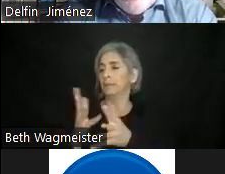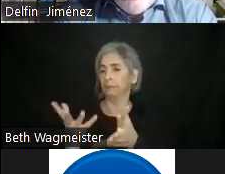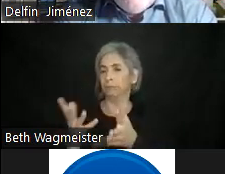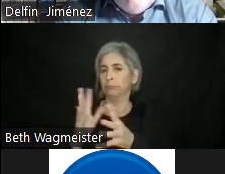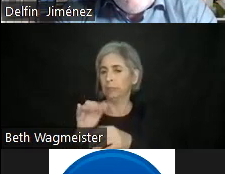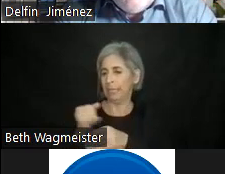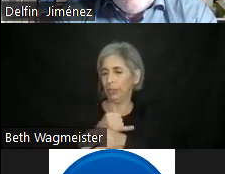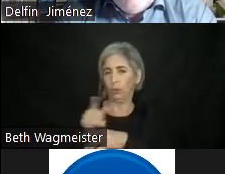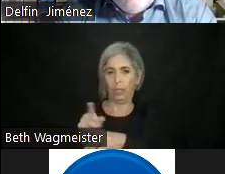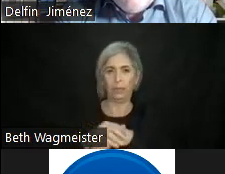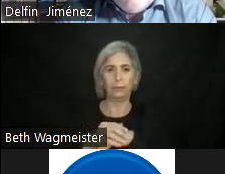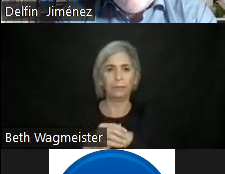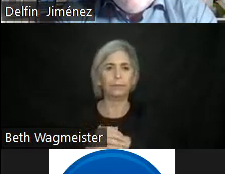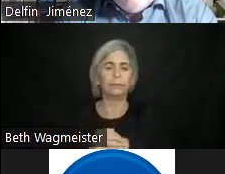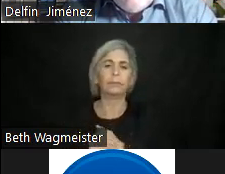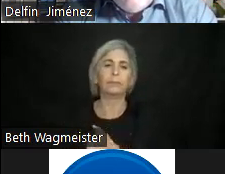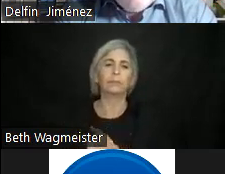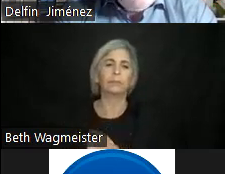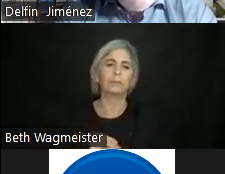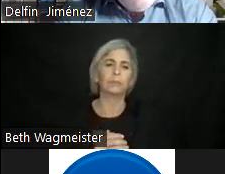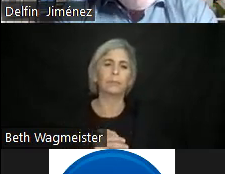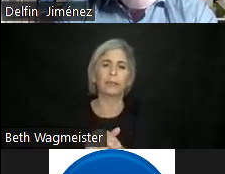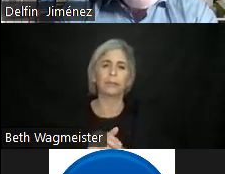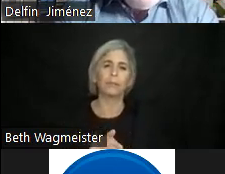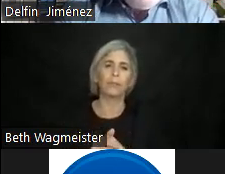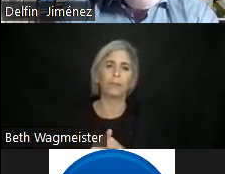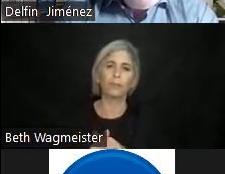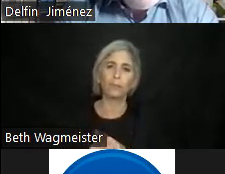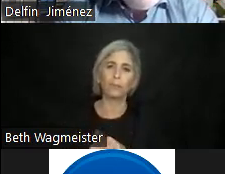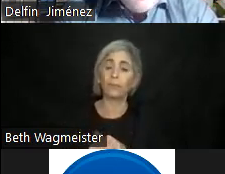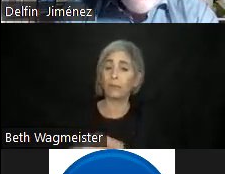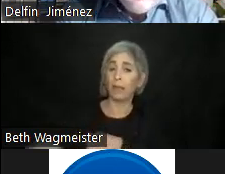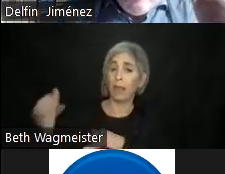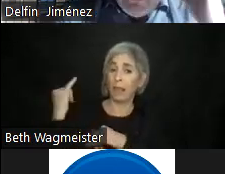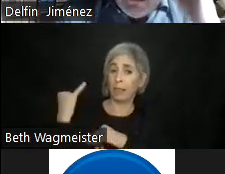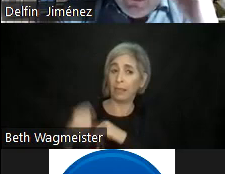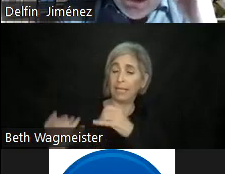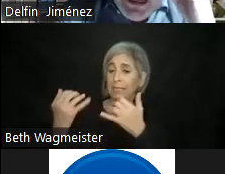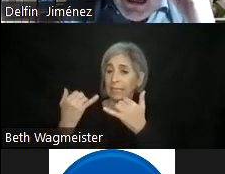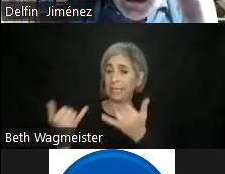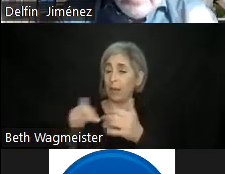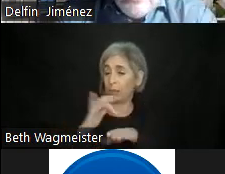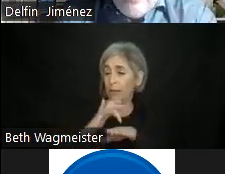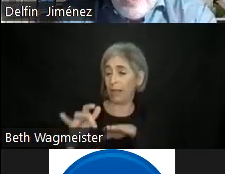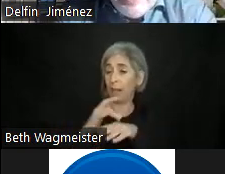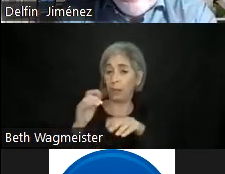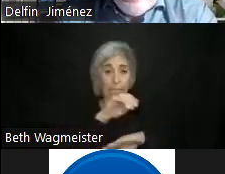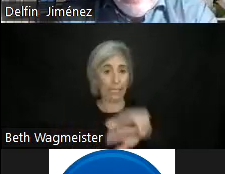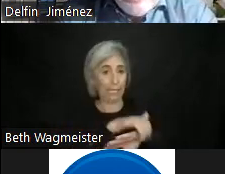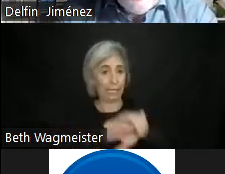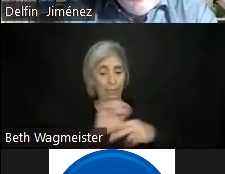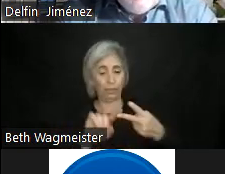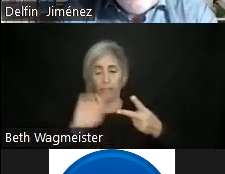Not only for technicians. And finally, now it is available in English, French and Spanish.